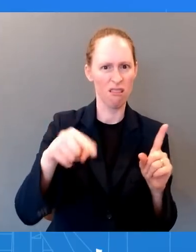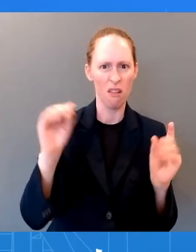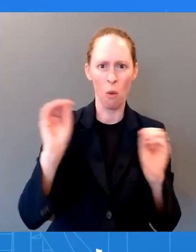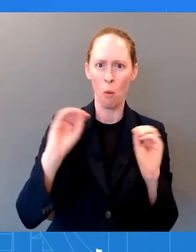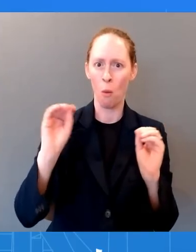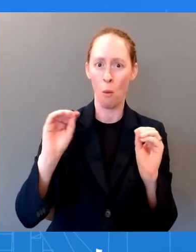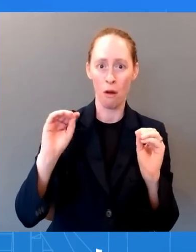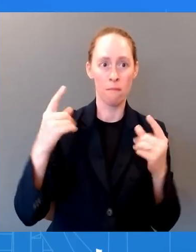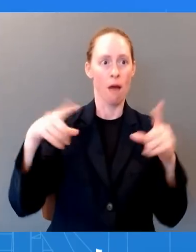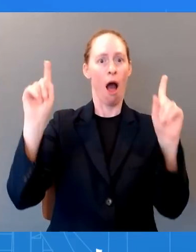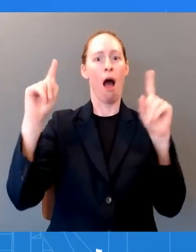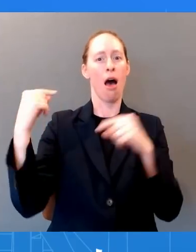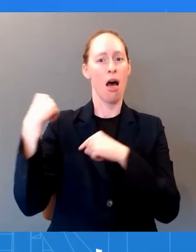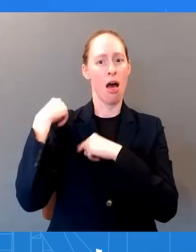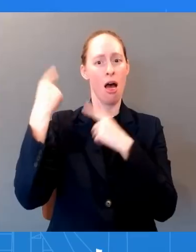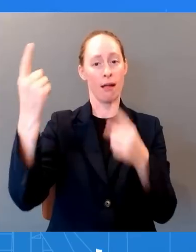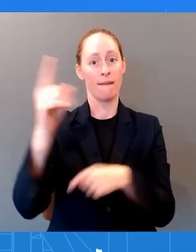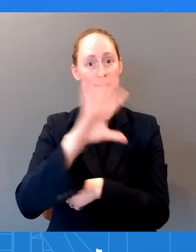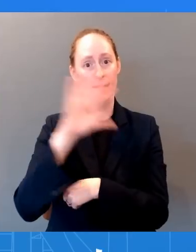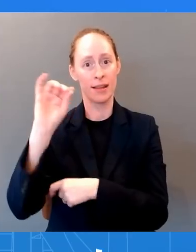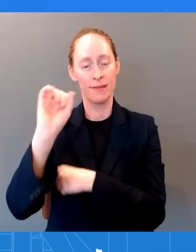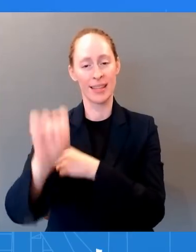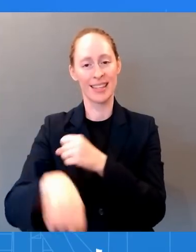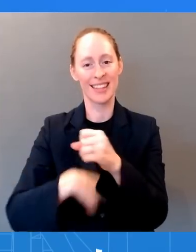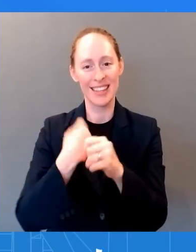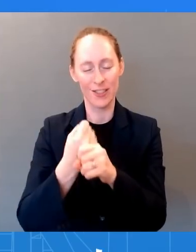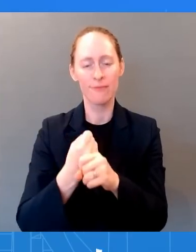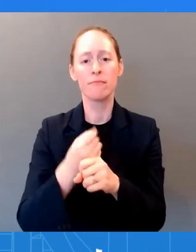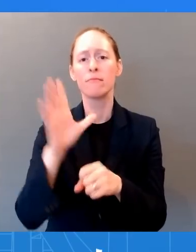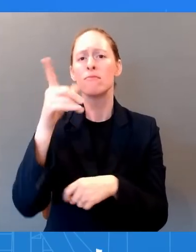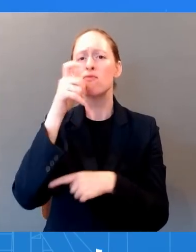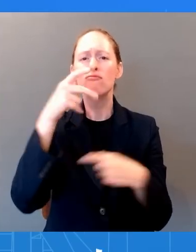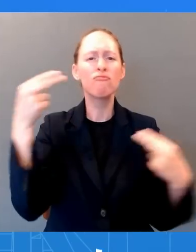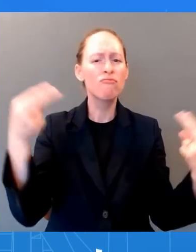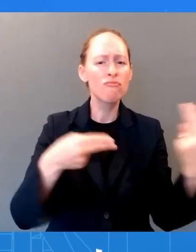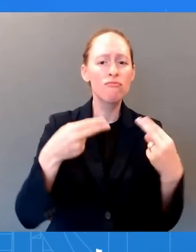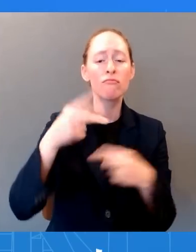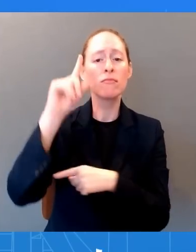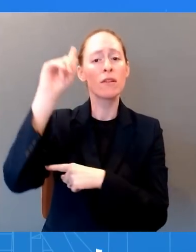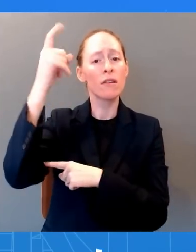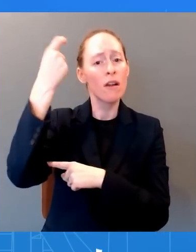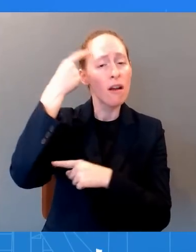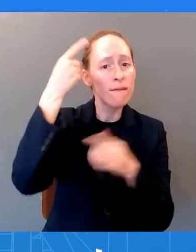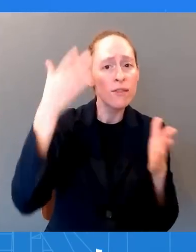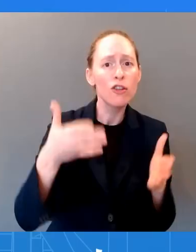academics, activists, and Americans from all walks of life to achieve the goal of ending hunger